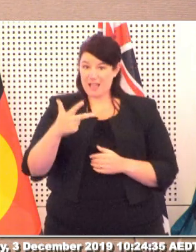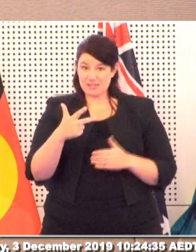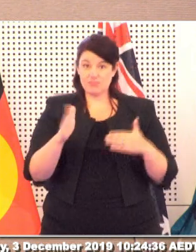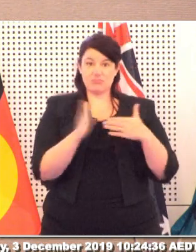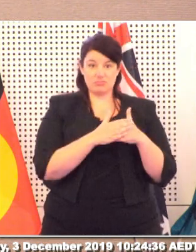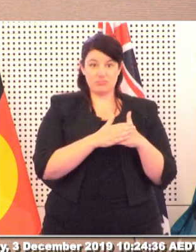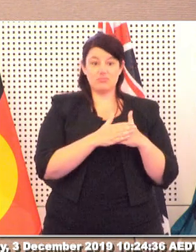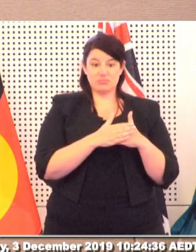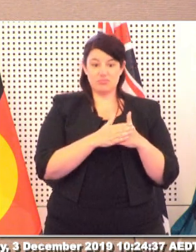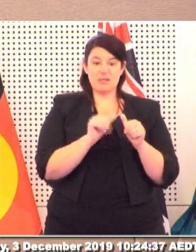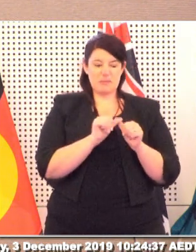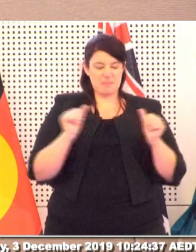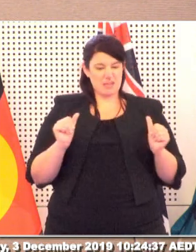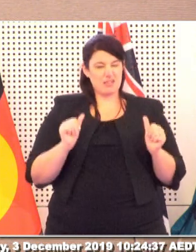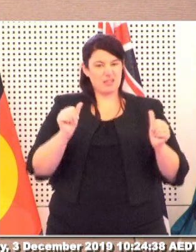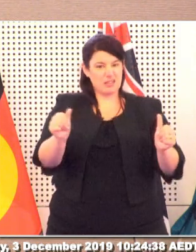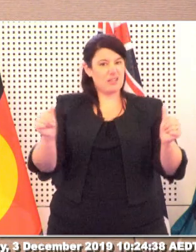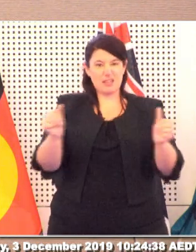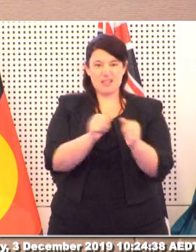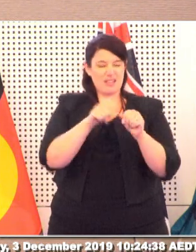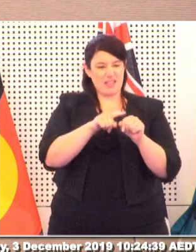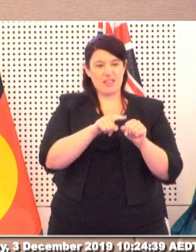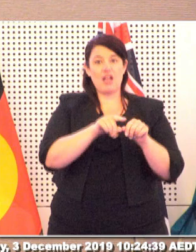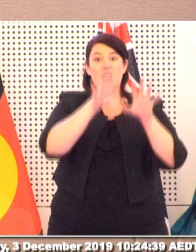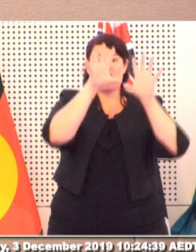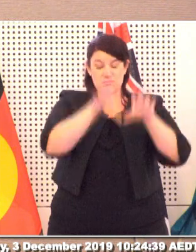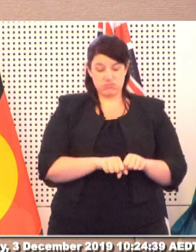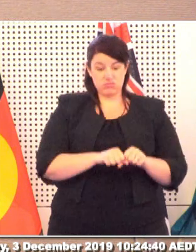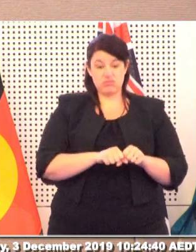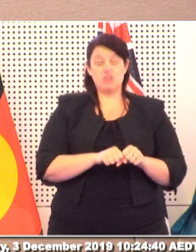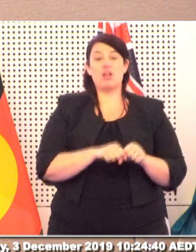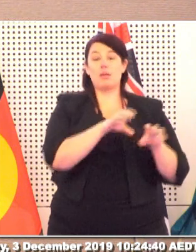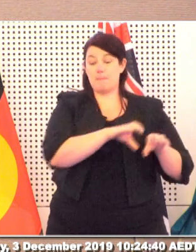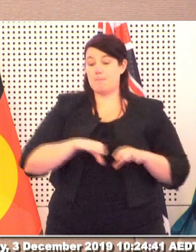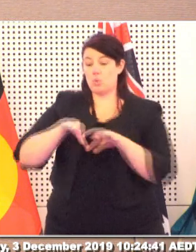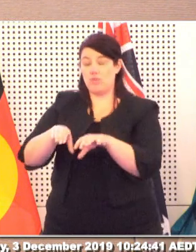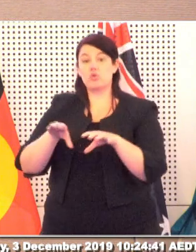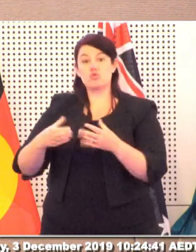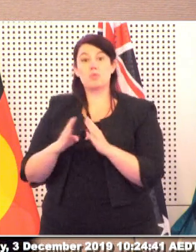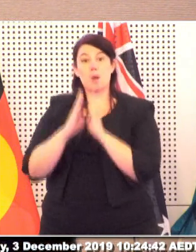All the residents were rehoused in group homes. The majority of them were rehoused in group homes